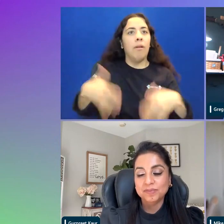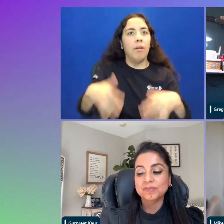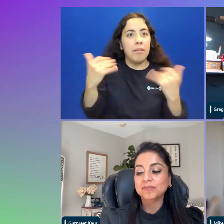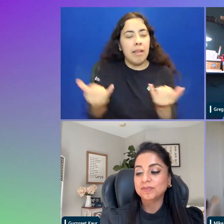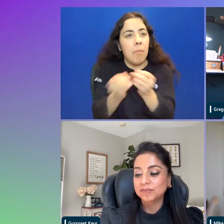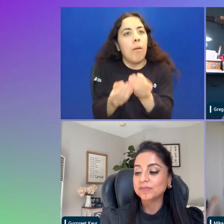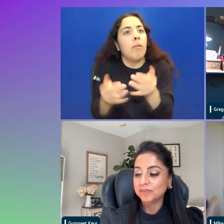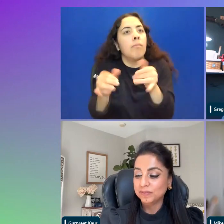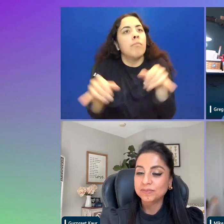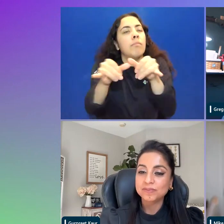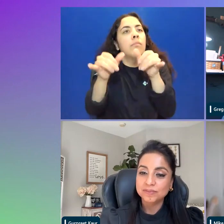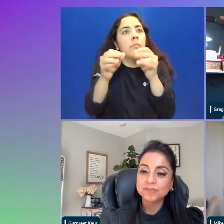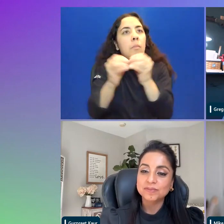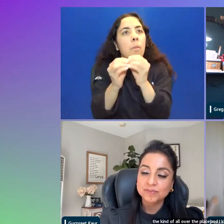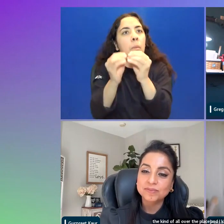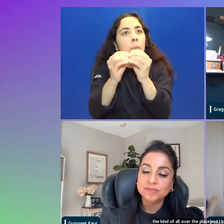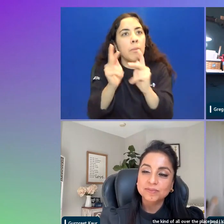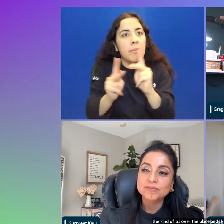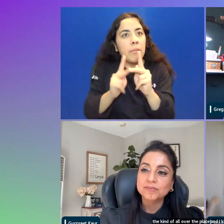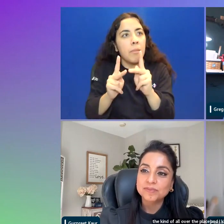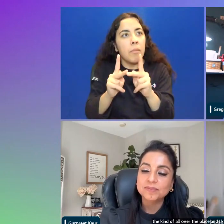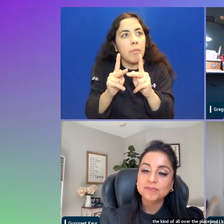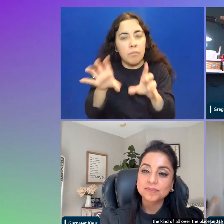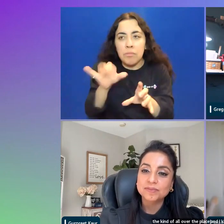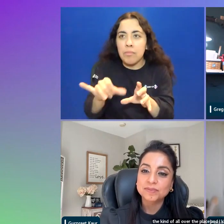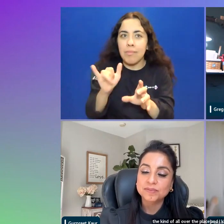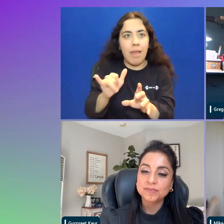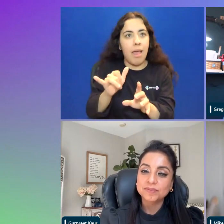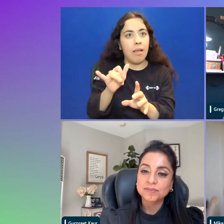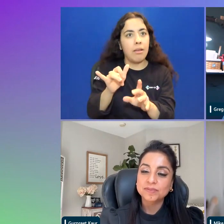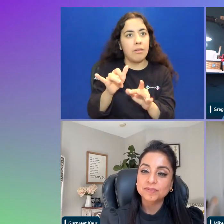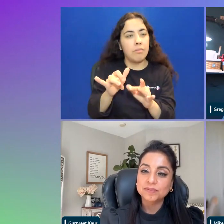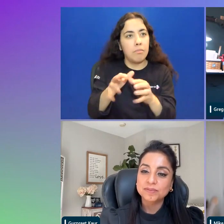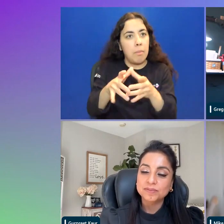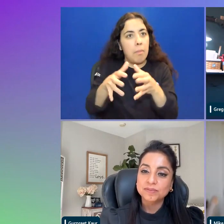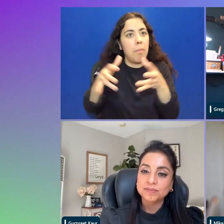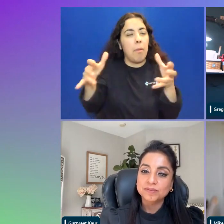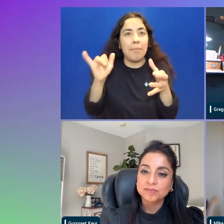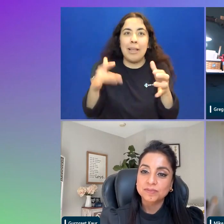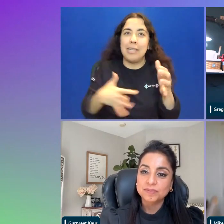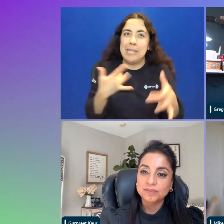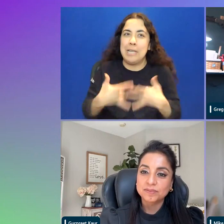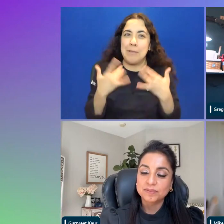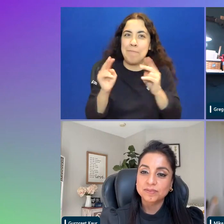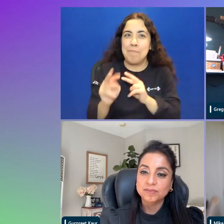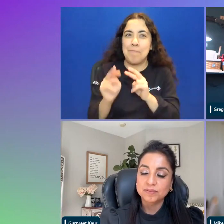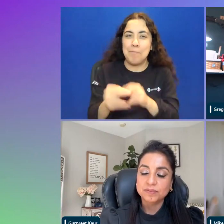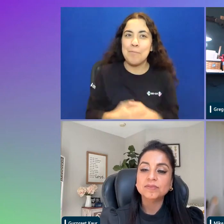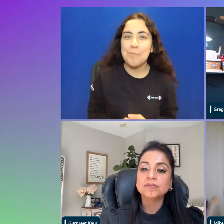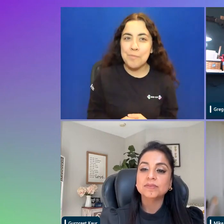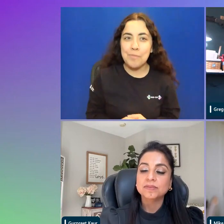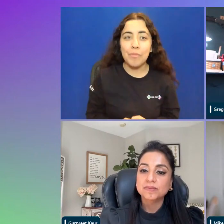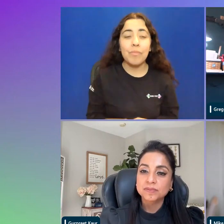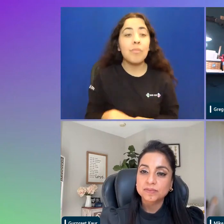now, like it's more common. I think that's one of the big trends and that's exciting. >> Awesome, awesome. All right. Well, we've got time, I think, to squeeze one more in. Um, Jen